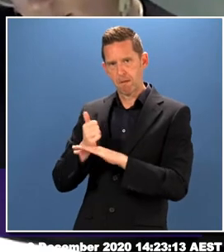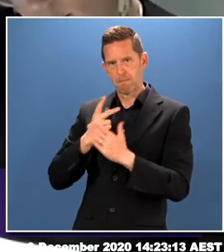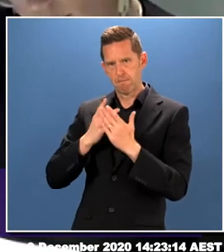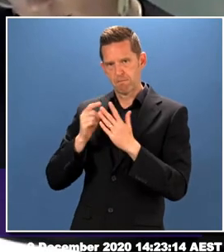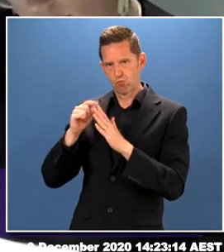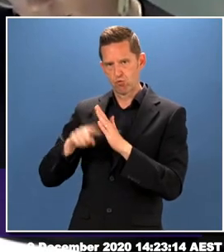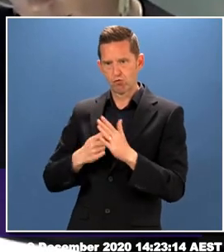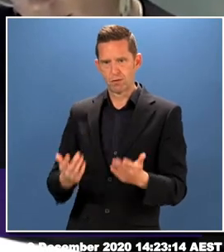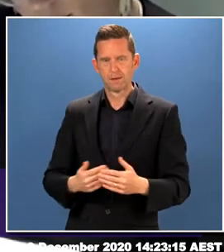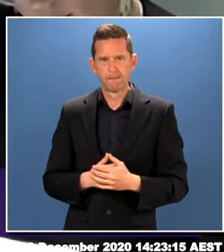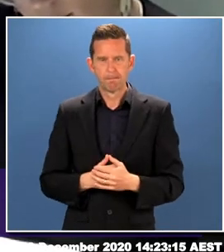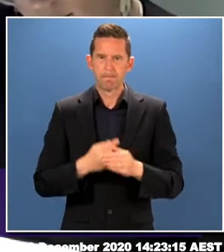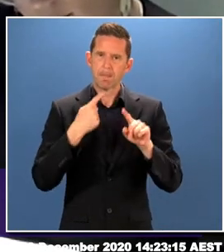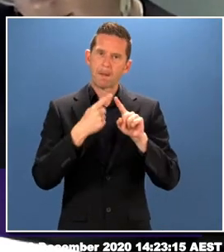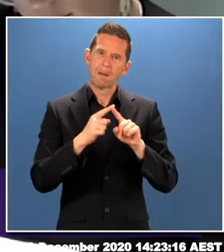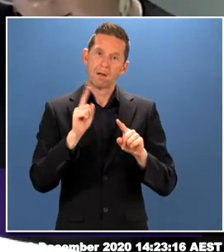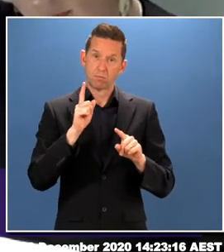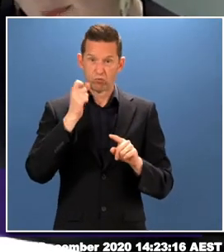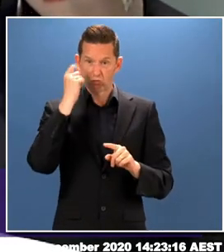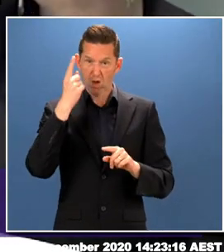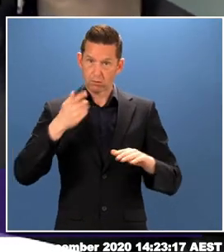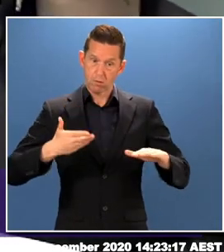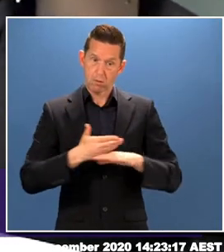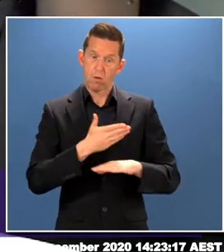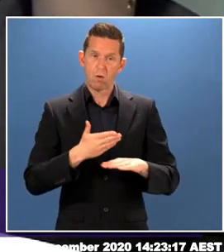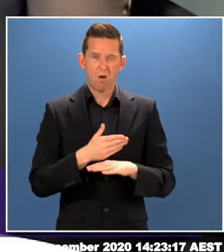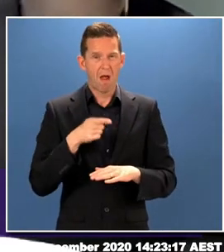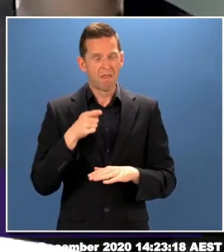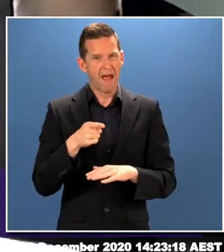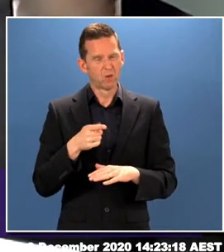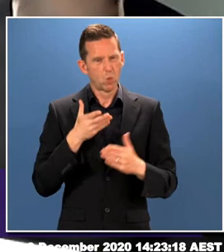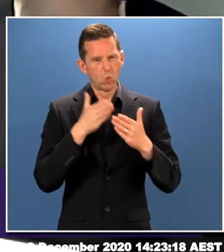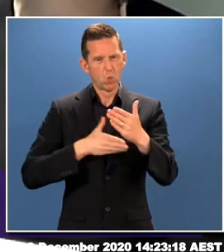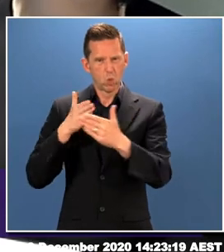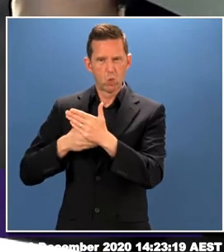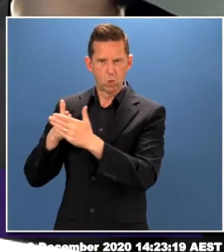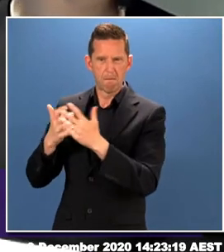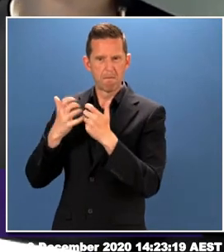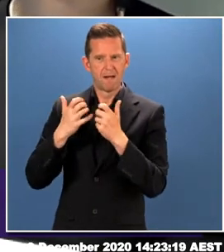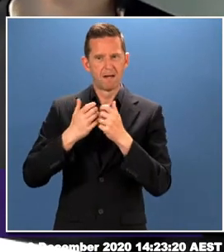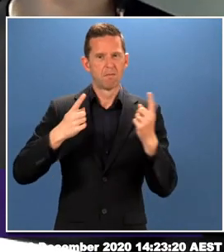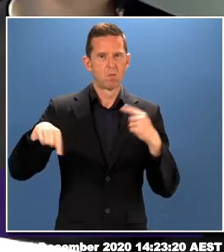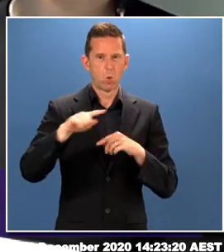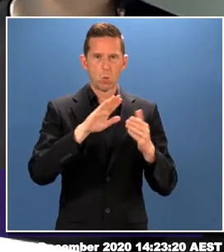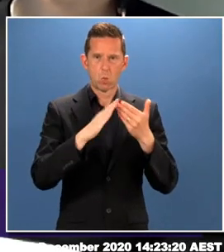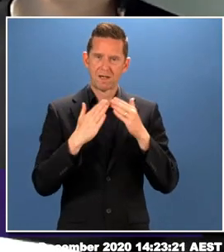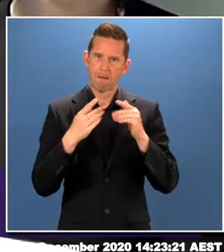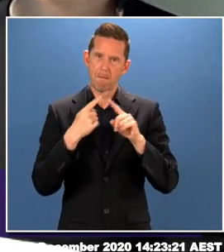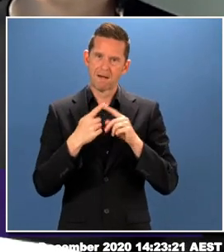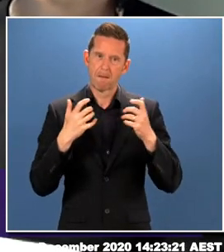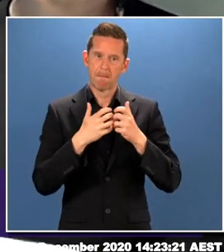employment is a key issue for many across our communities and certainly to all members of our communities with disability.